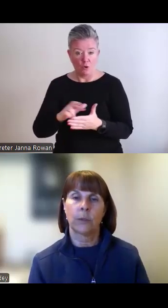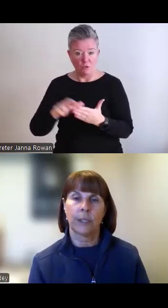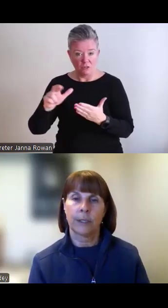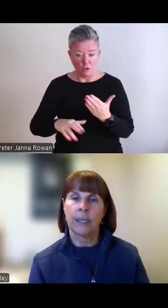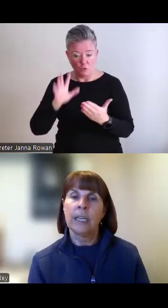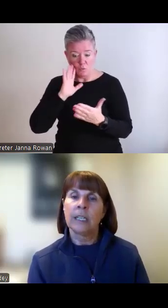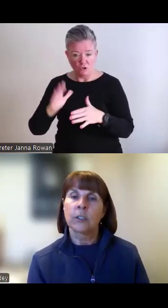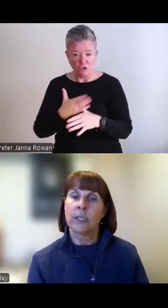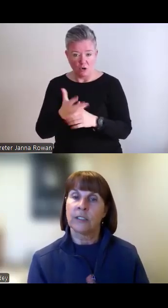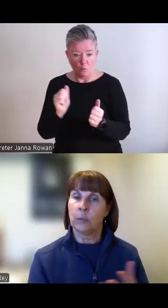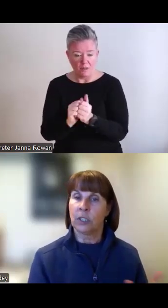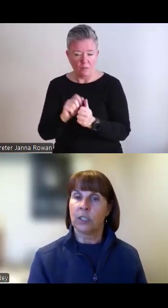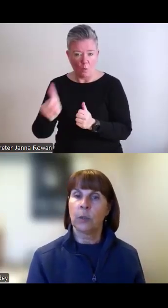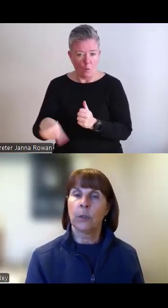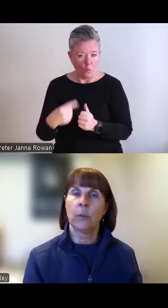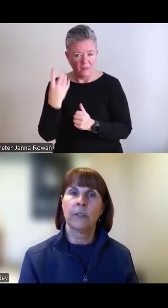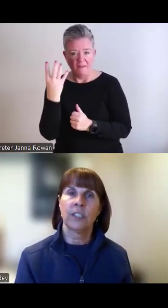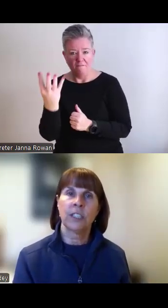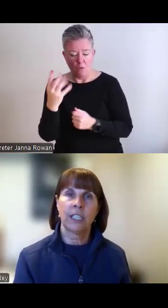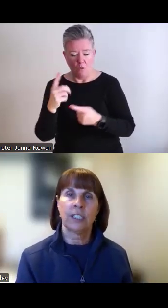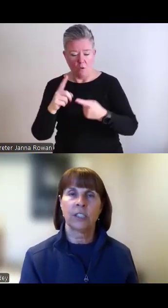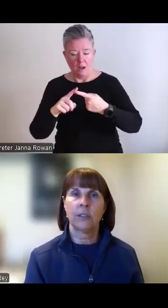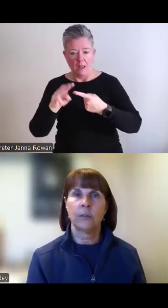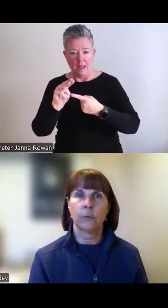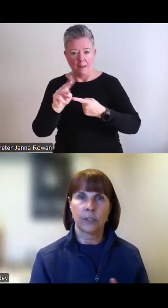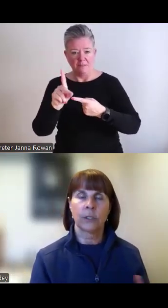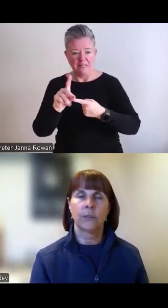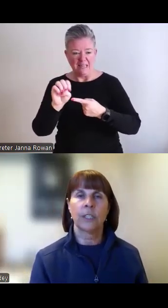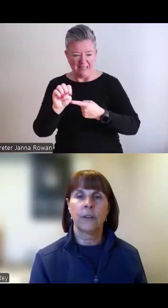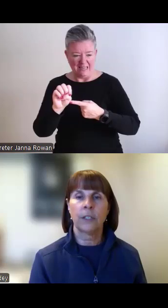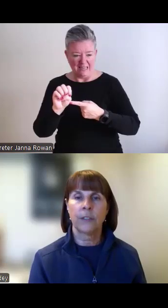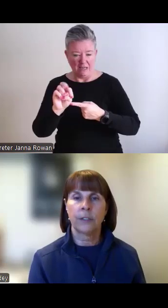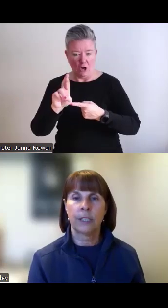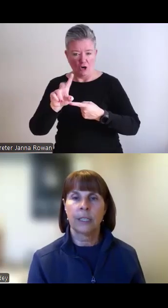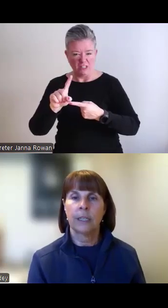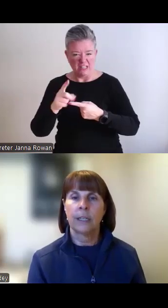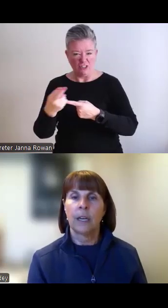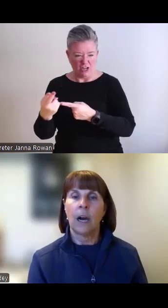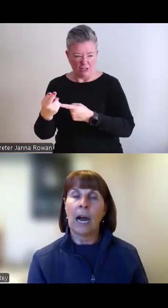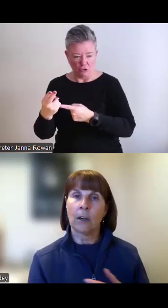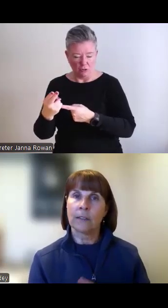be shared with. So it's the Michigan Department of Education Resource for Deaf/Hard of Hearing,